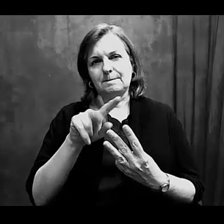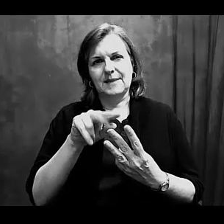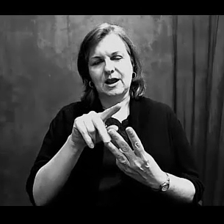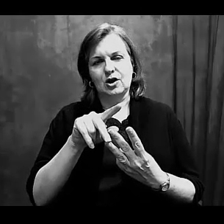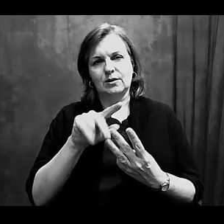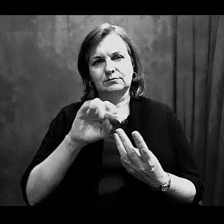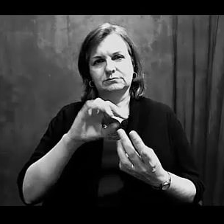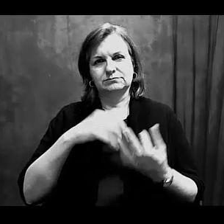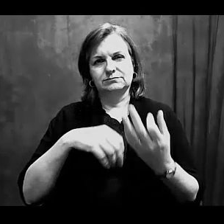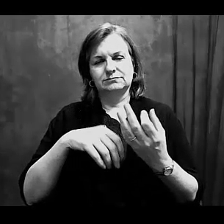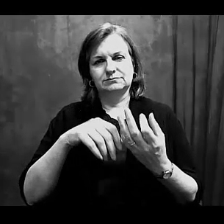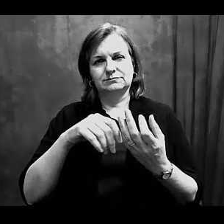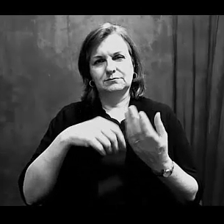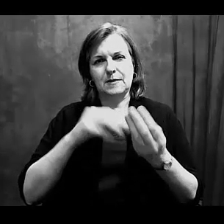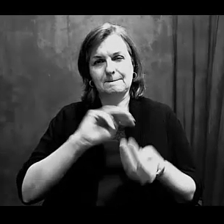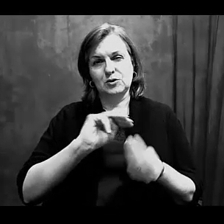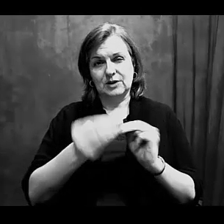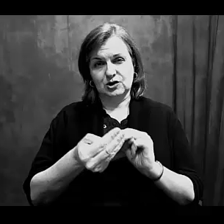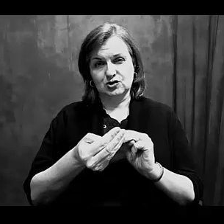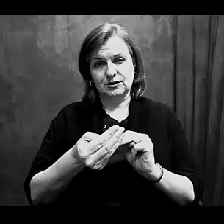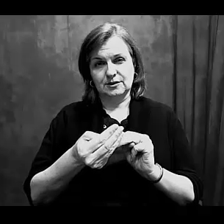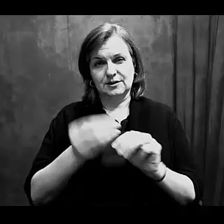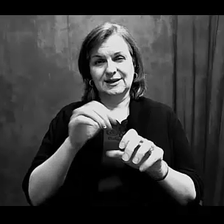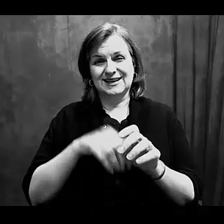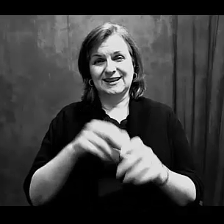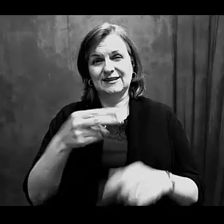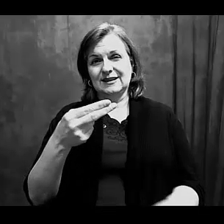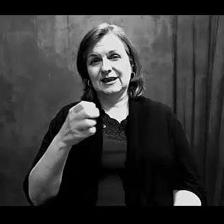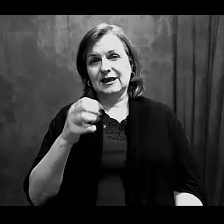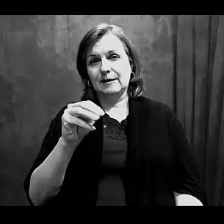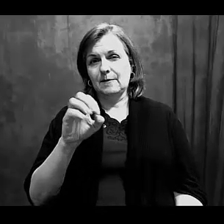base pair mutation in your